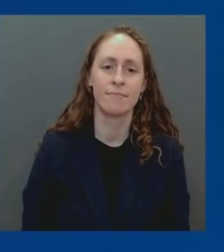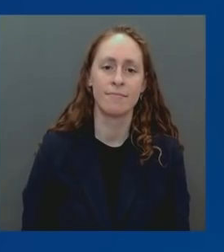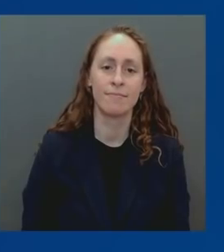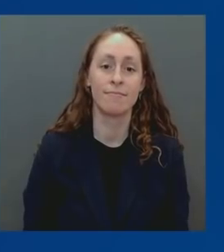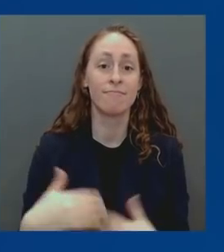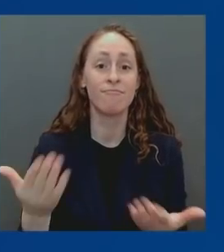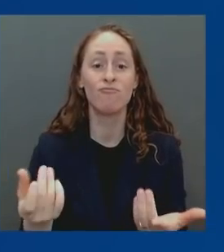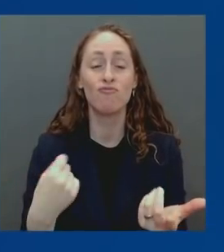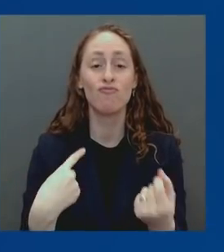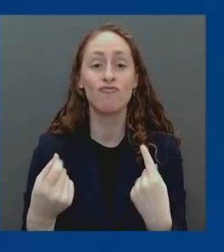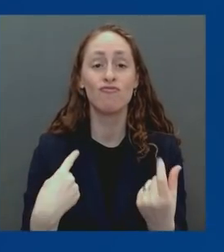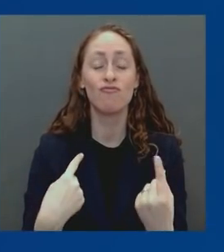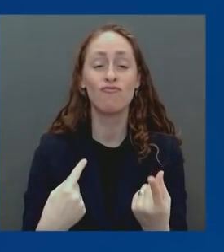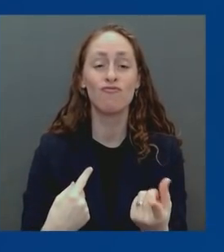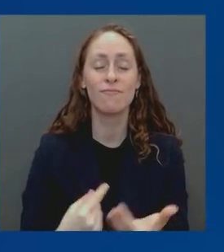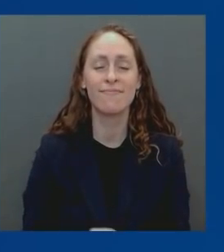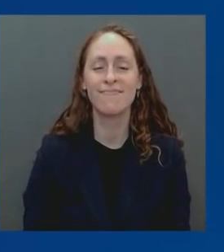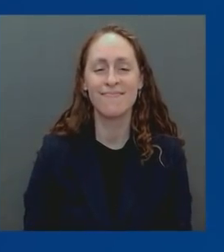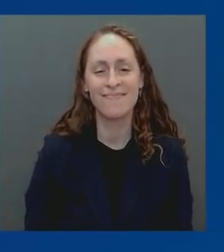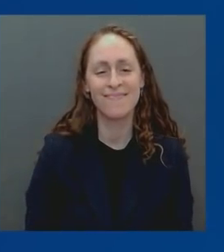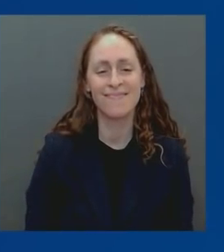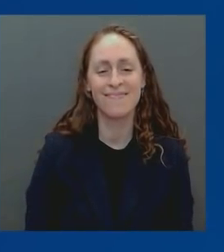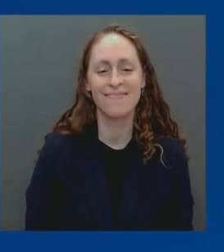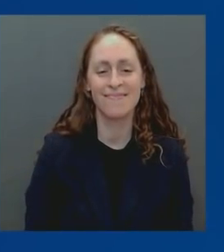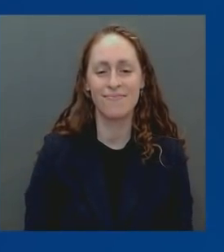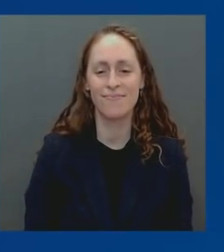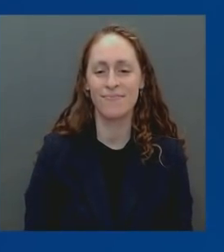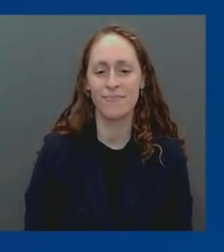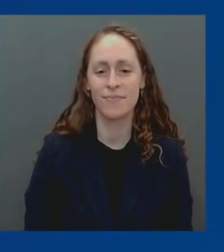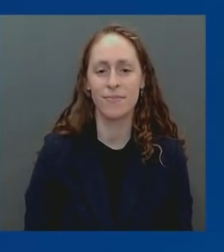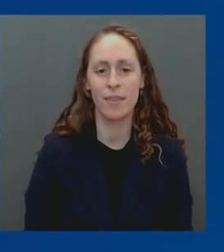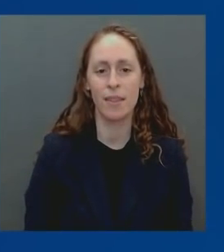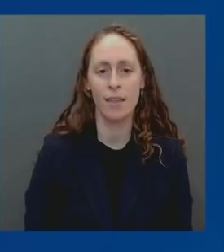Moderator: Thanks, Jeff. We have time for a few questions. Please keep your questions to one.